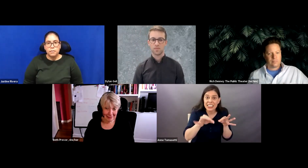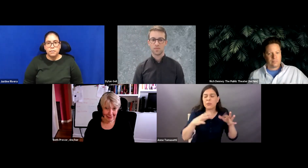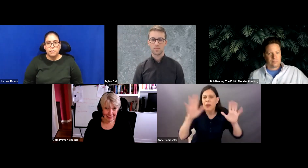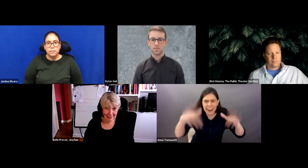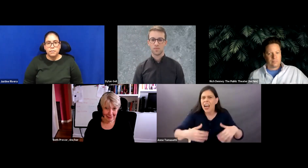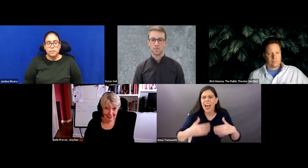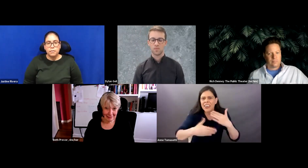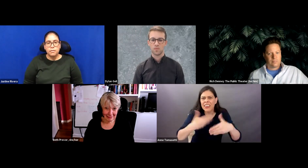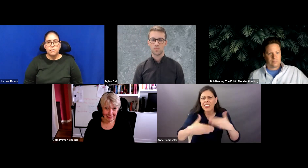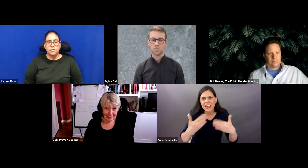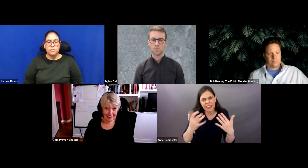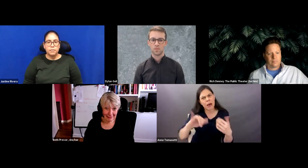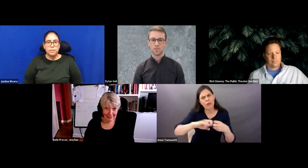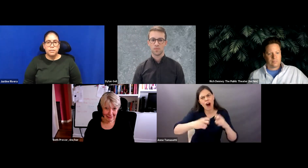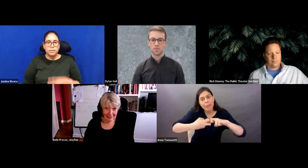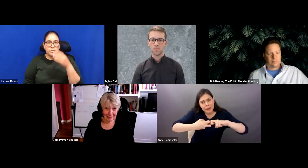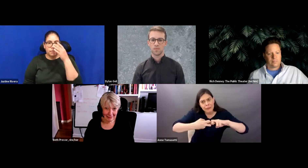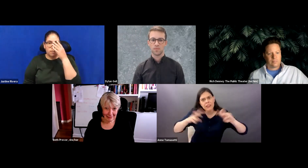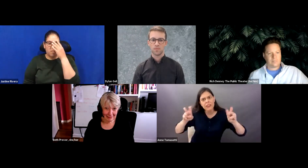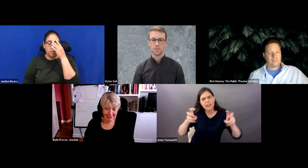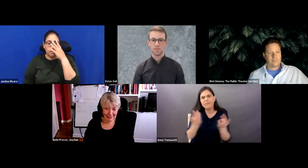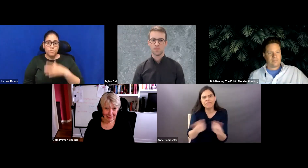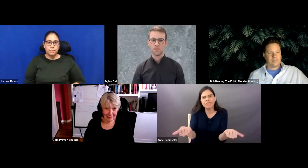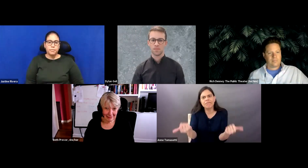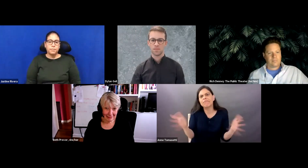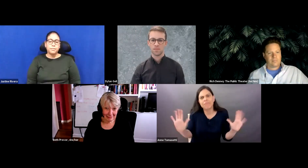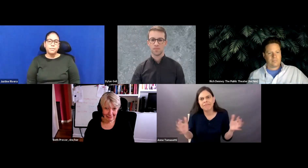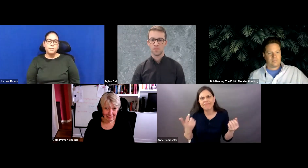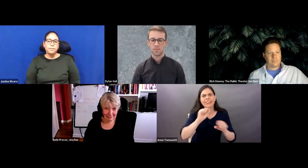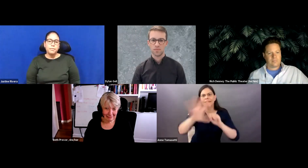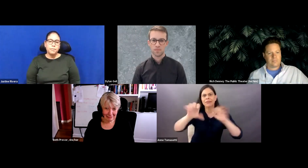figure out. And as the captions were delayed, we weren't able to